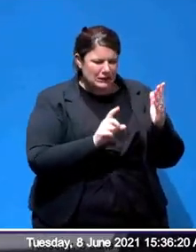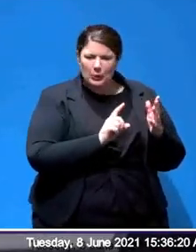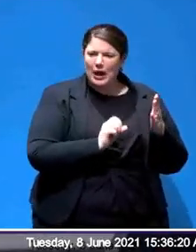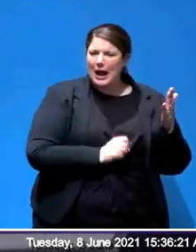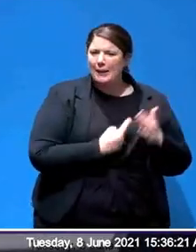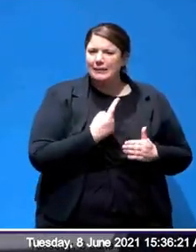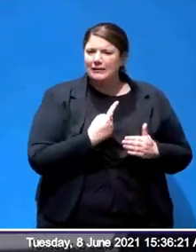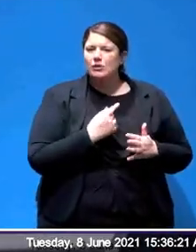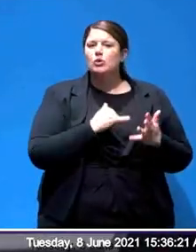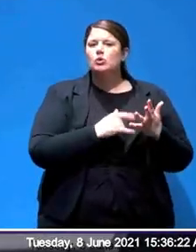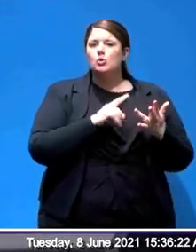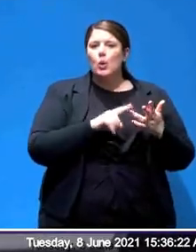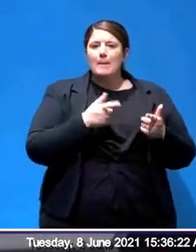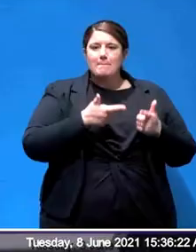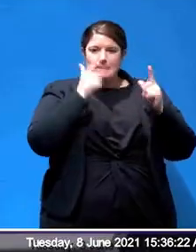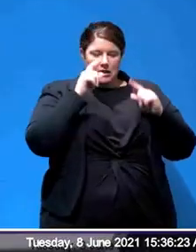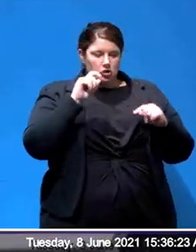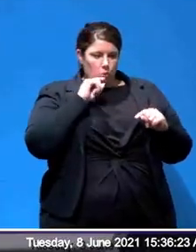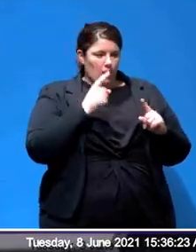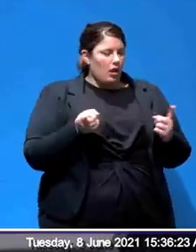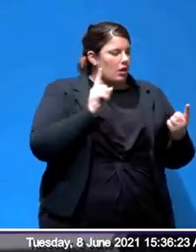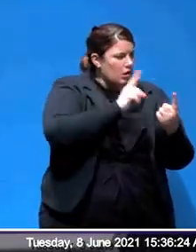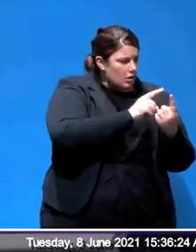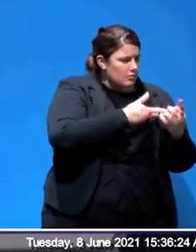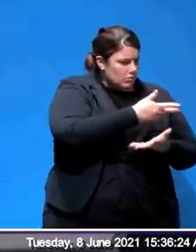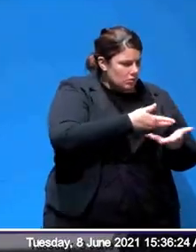So often a manager would go back to the staff member and talk to the staff